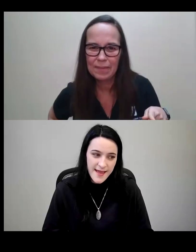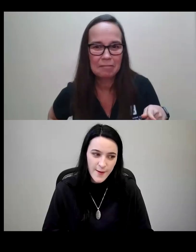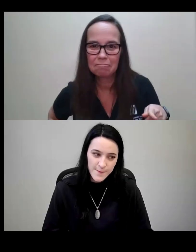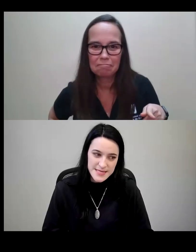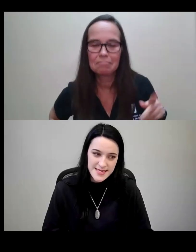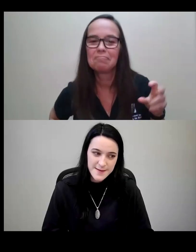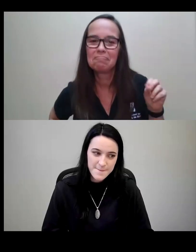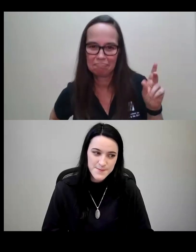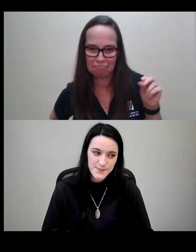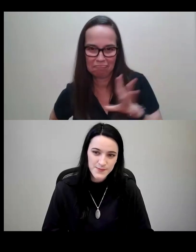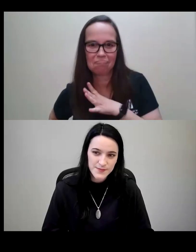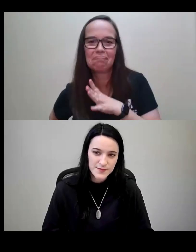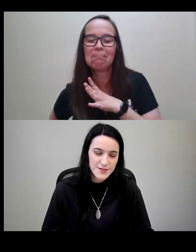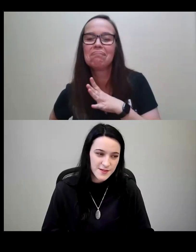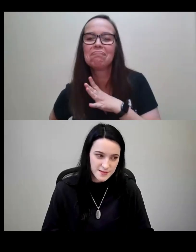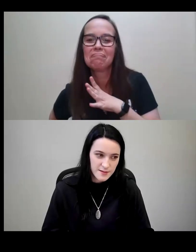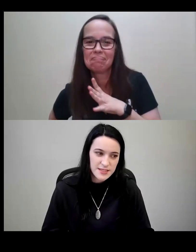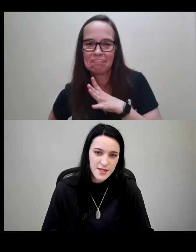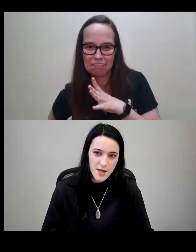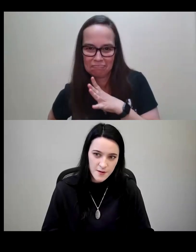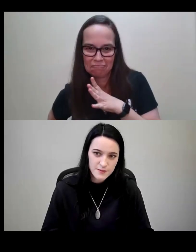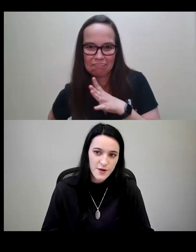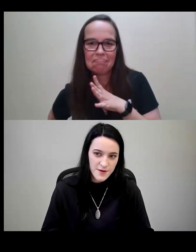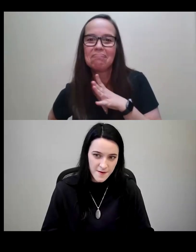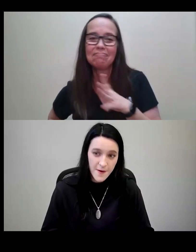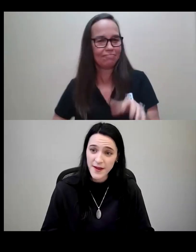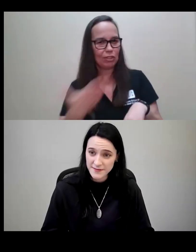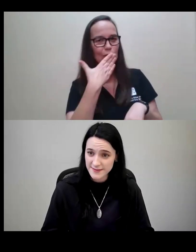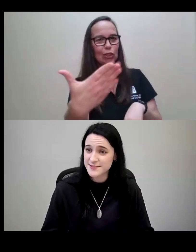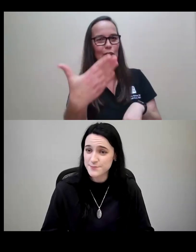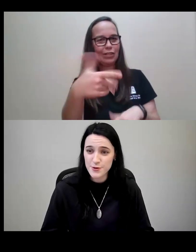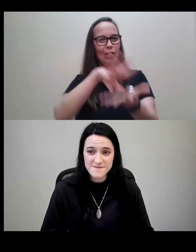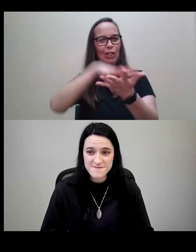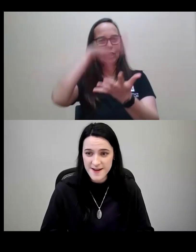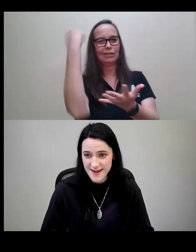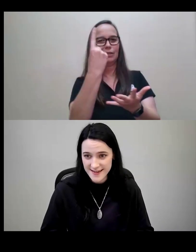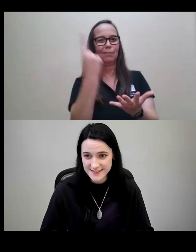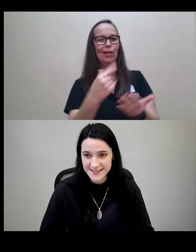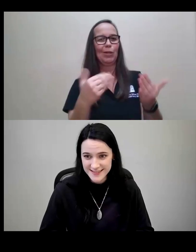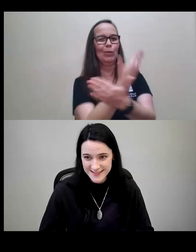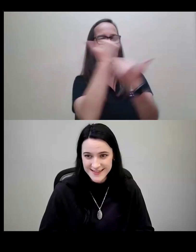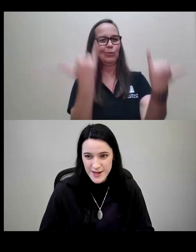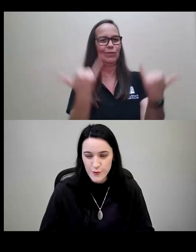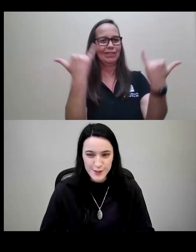C A L P. Some said no. Don't know. Okay, that's more than fine.